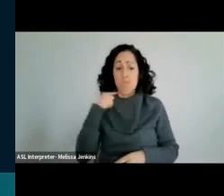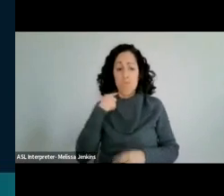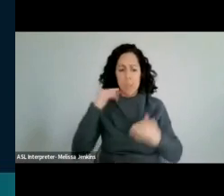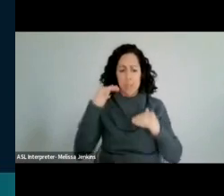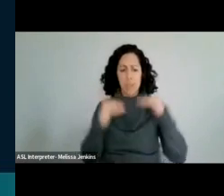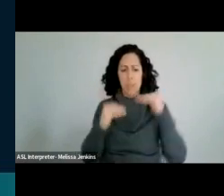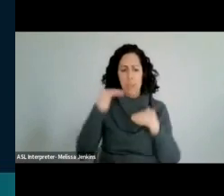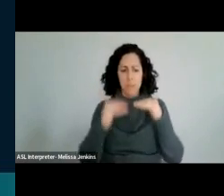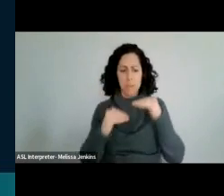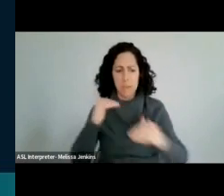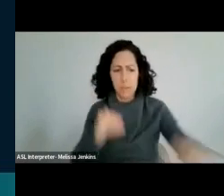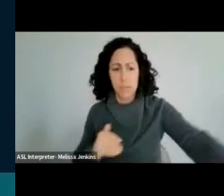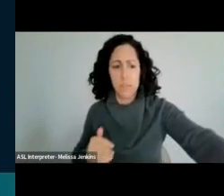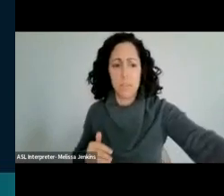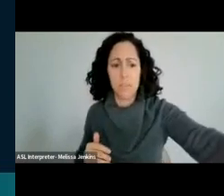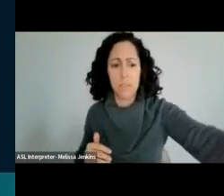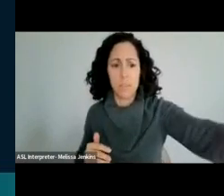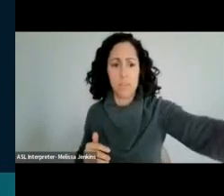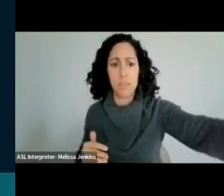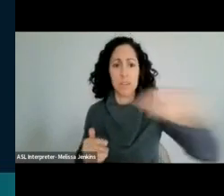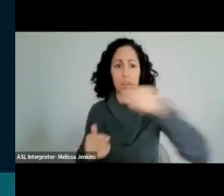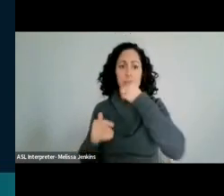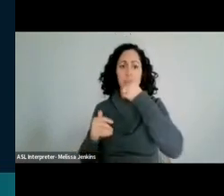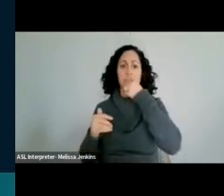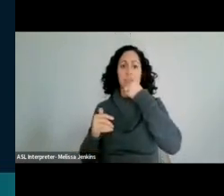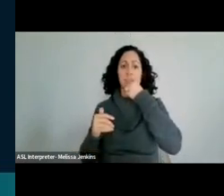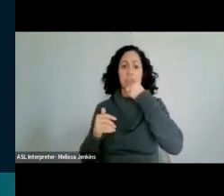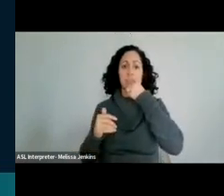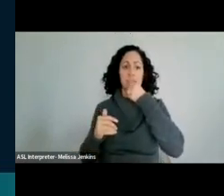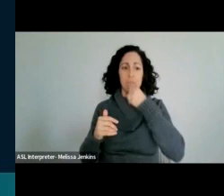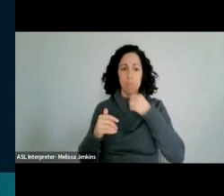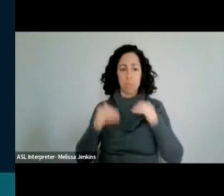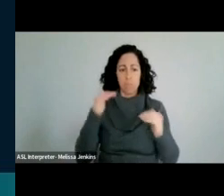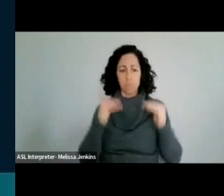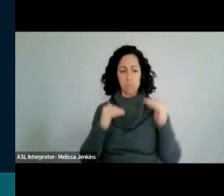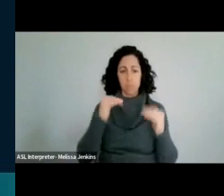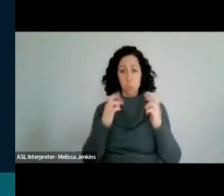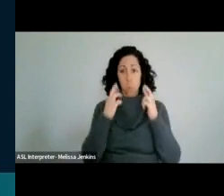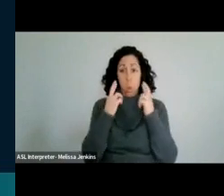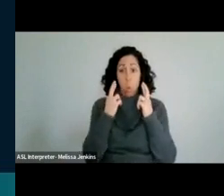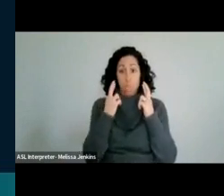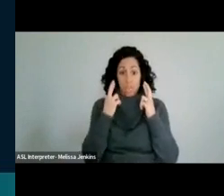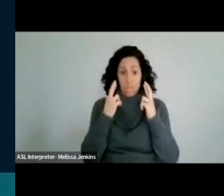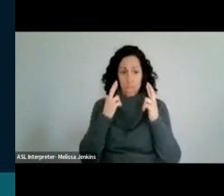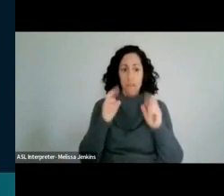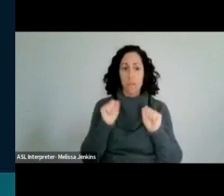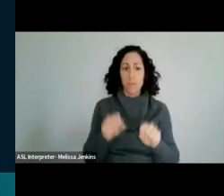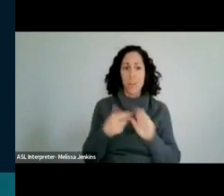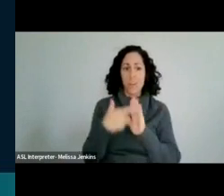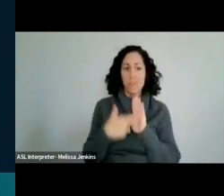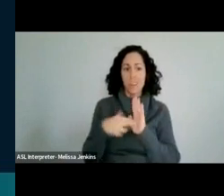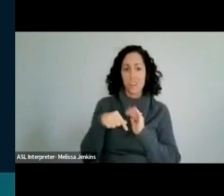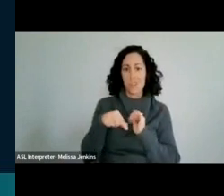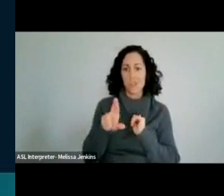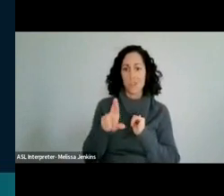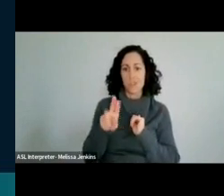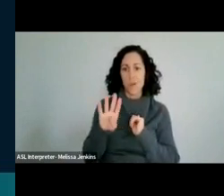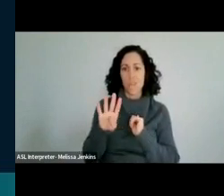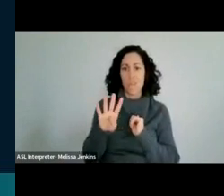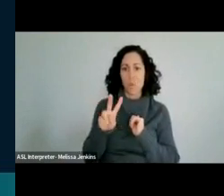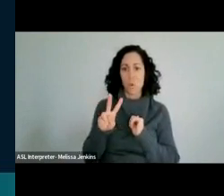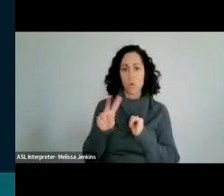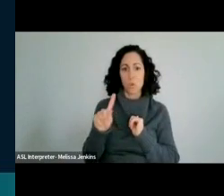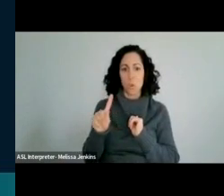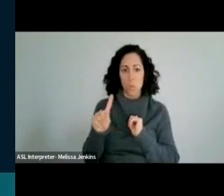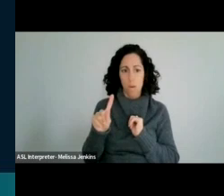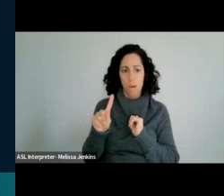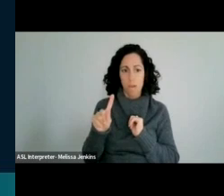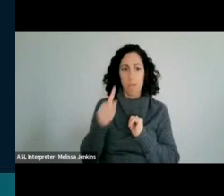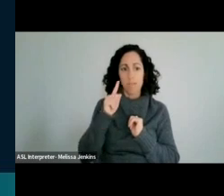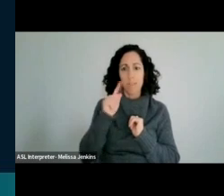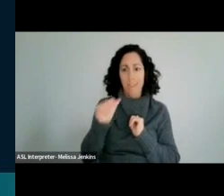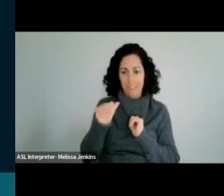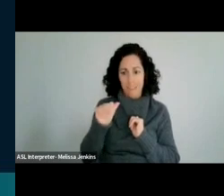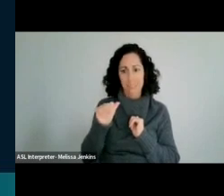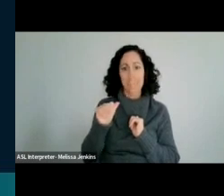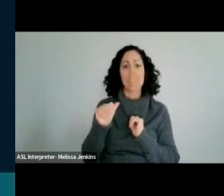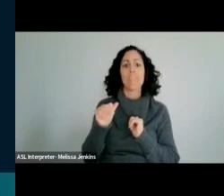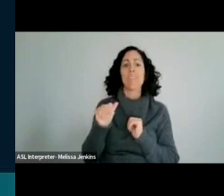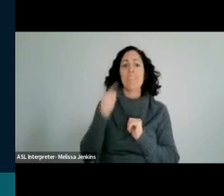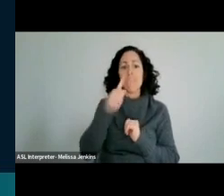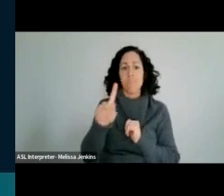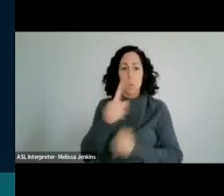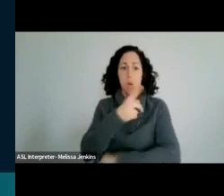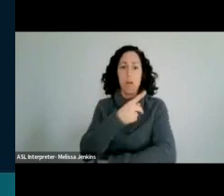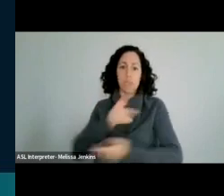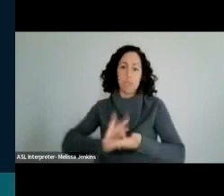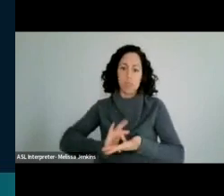QR-421a registration as a drug for patients with USH2A exon 13 mutation.